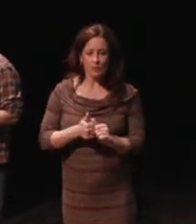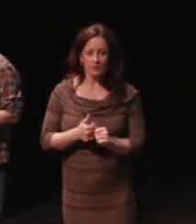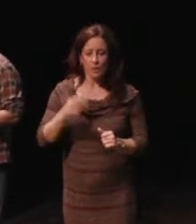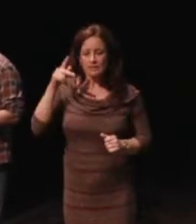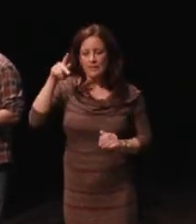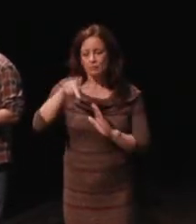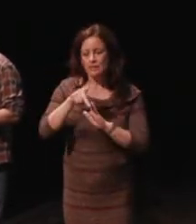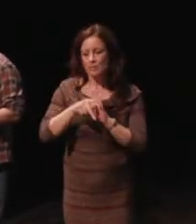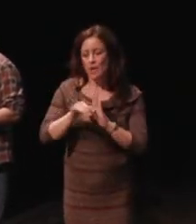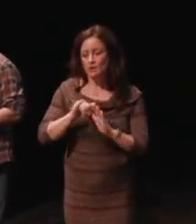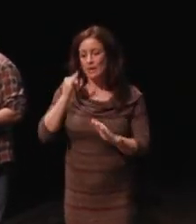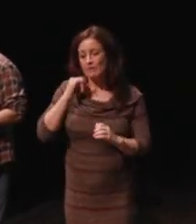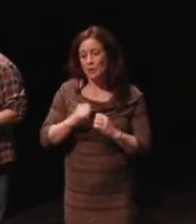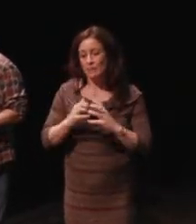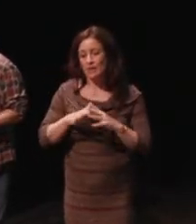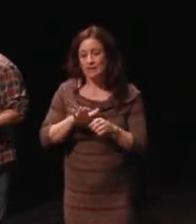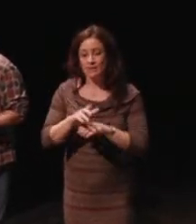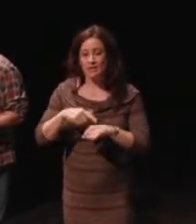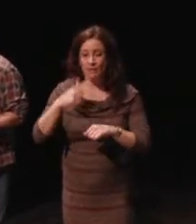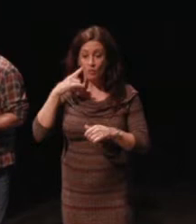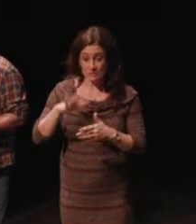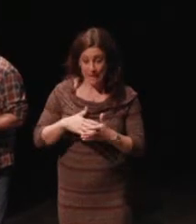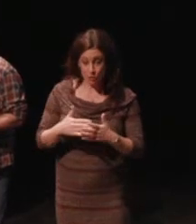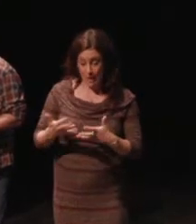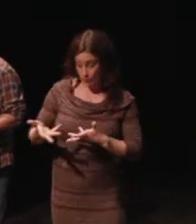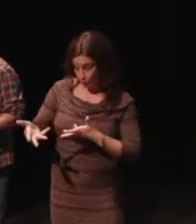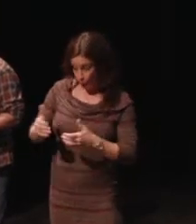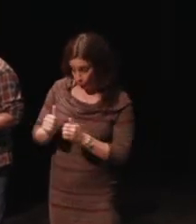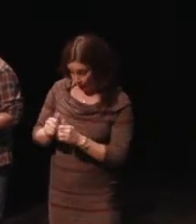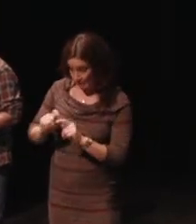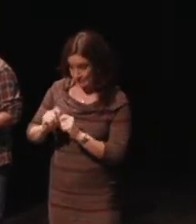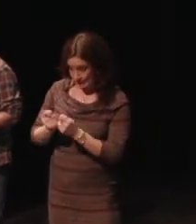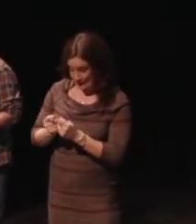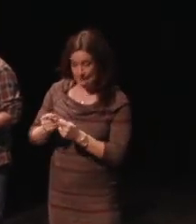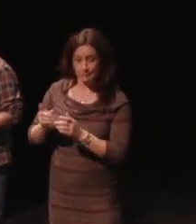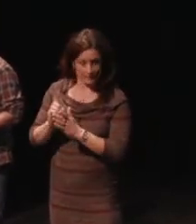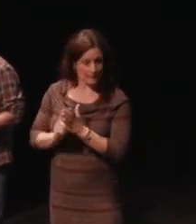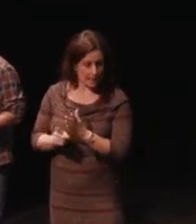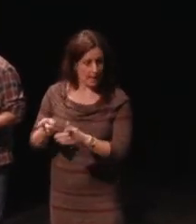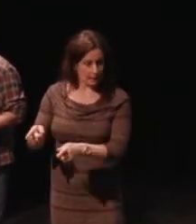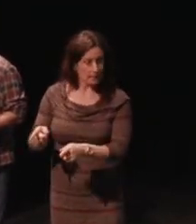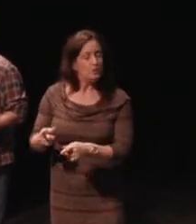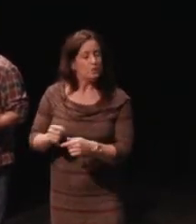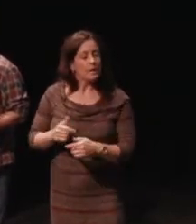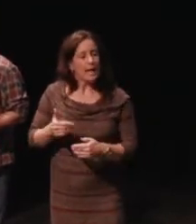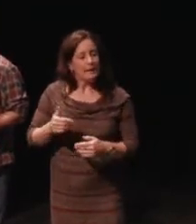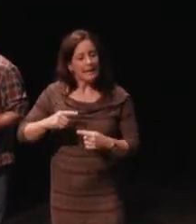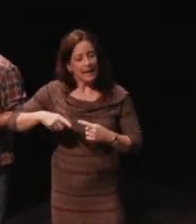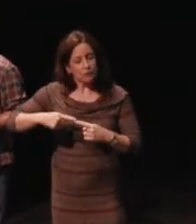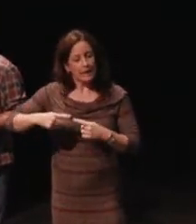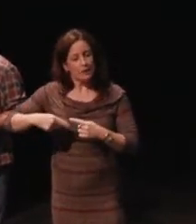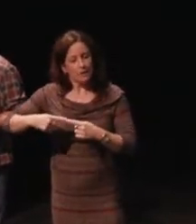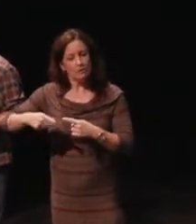in your schedule and you're working with your design team, all of these things you could iterate over time through usability testing.